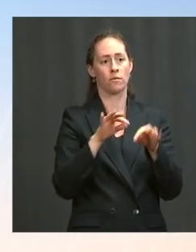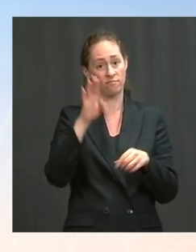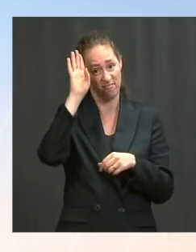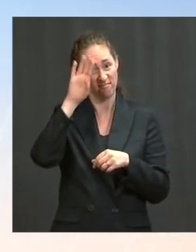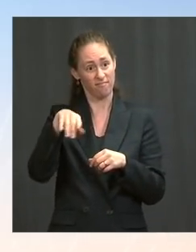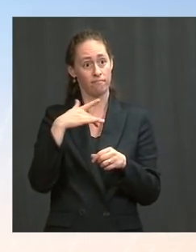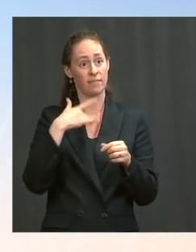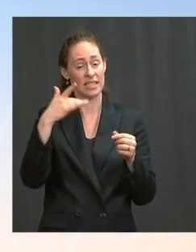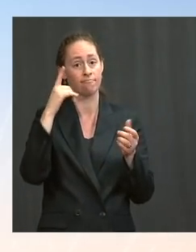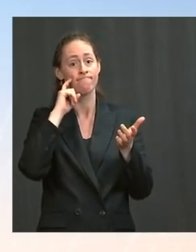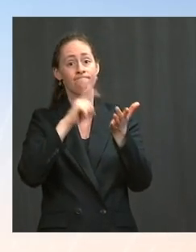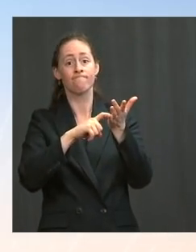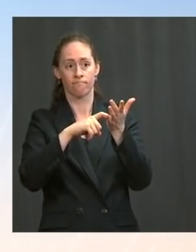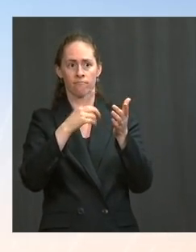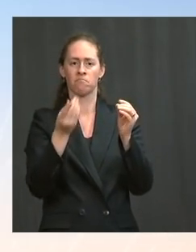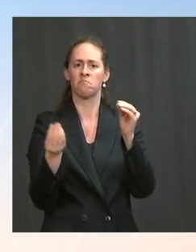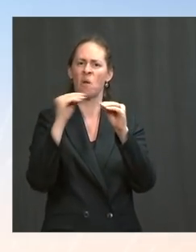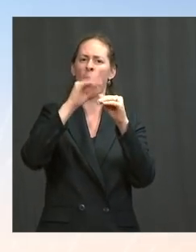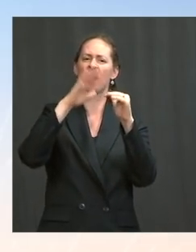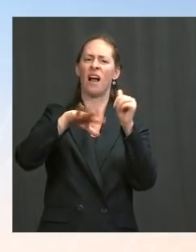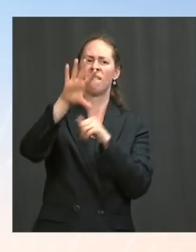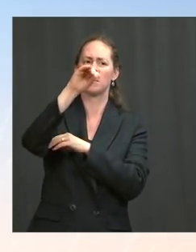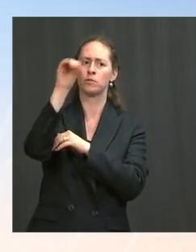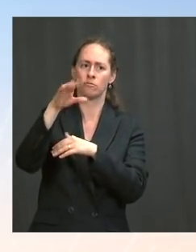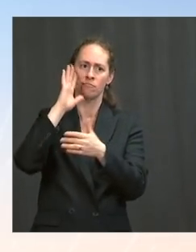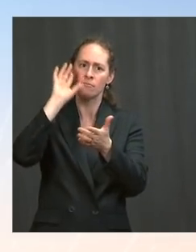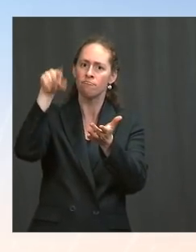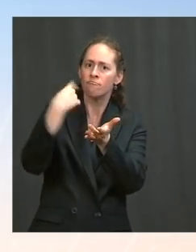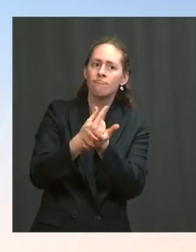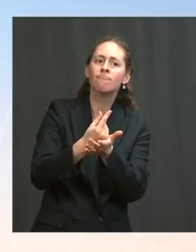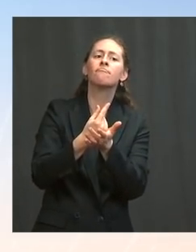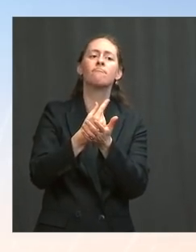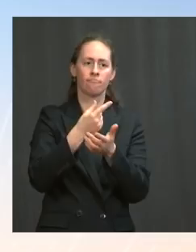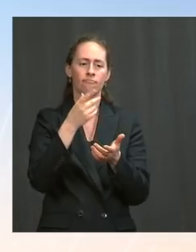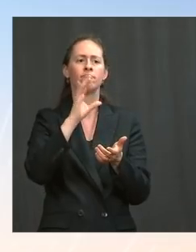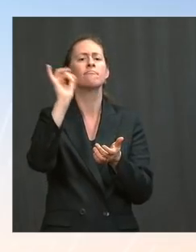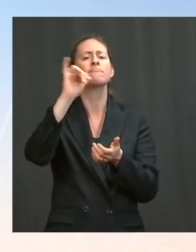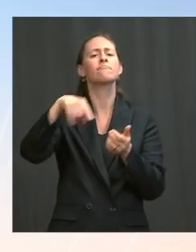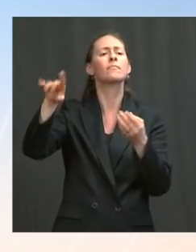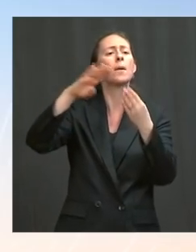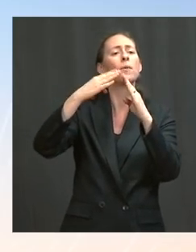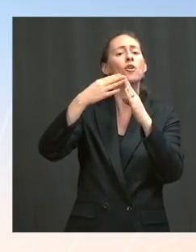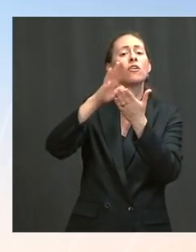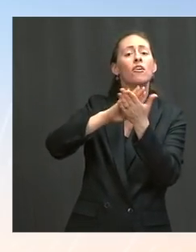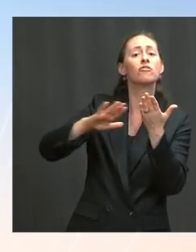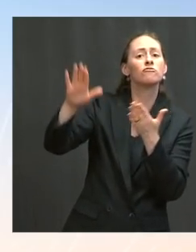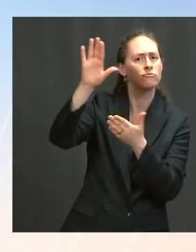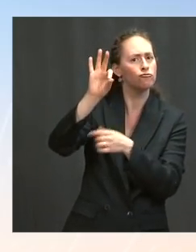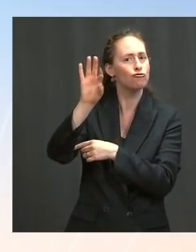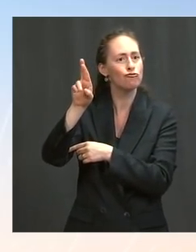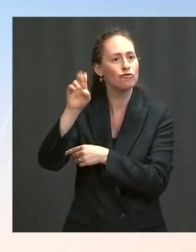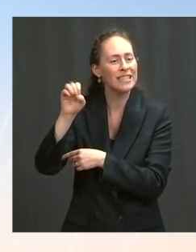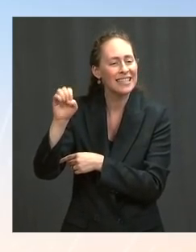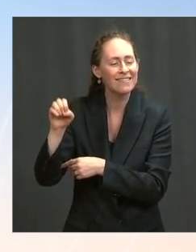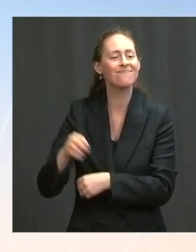two years of it, is free for people across the country; extension of the Child Tax Credit. Those are all pieces he will be out there advocating for in the future.